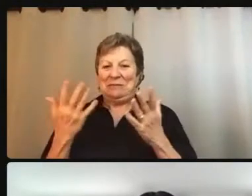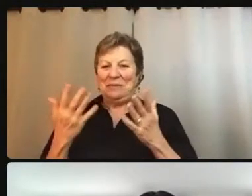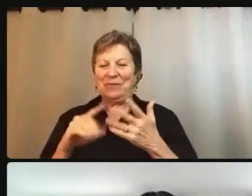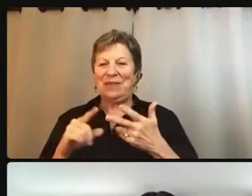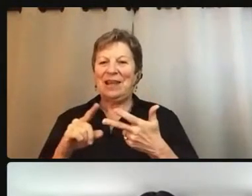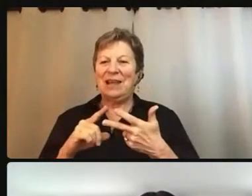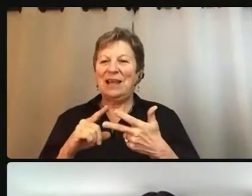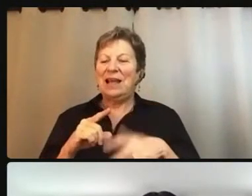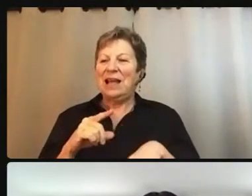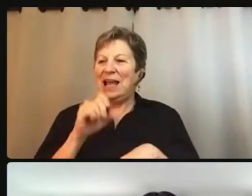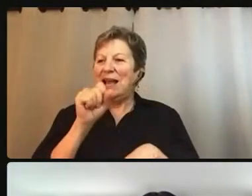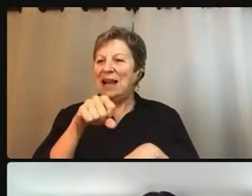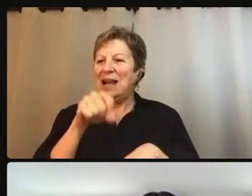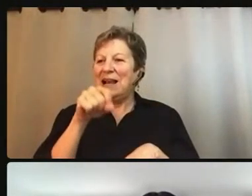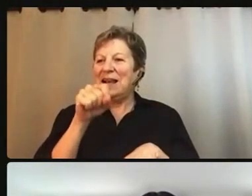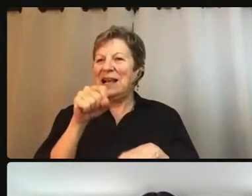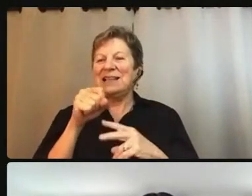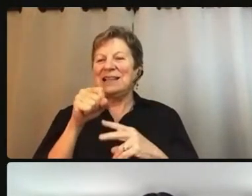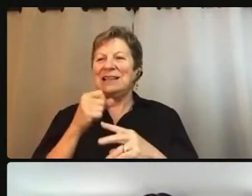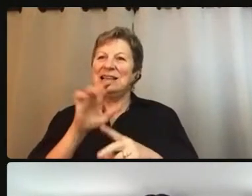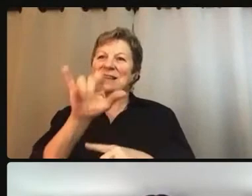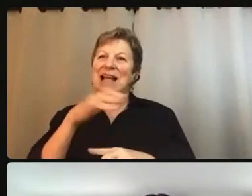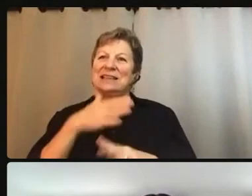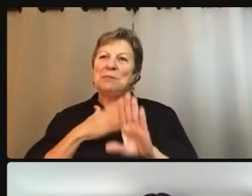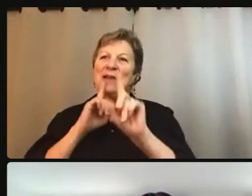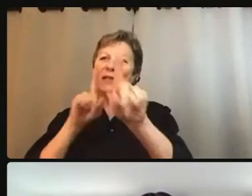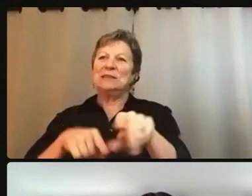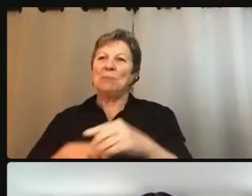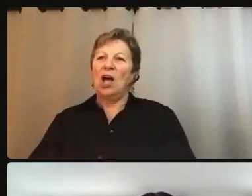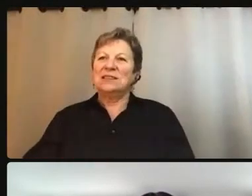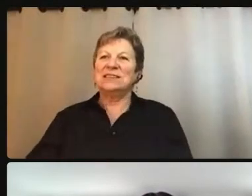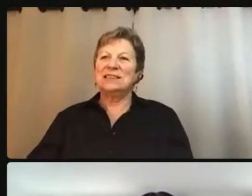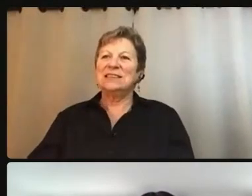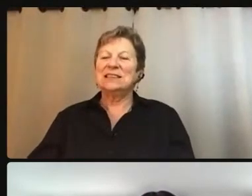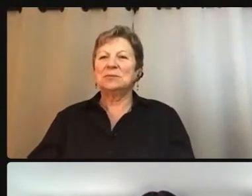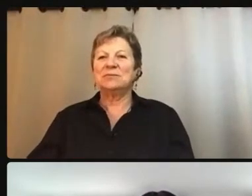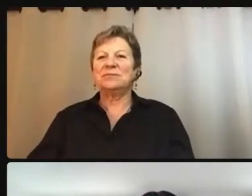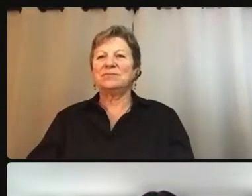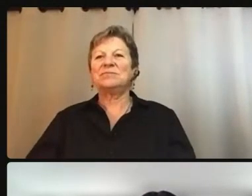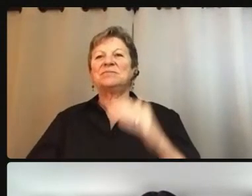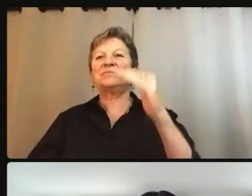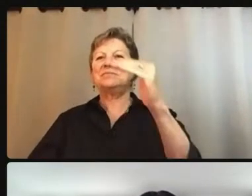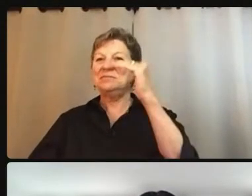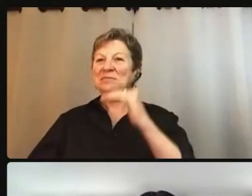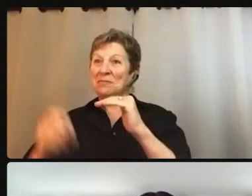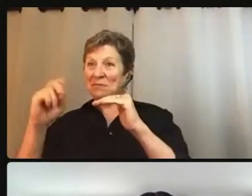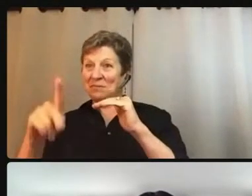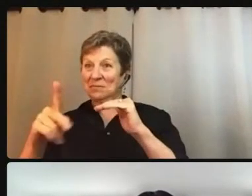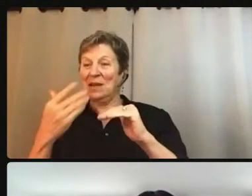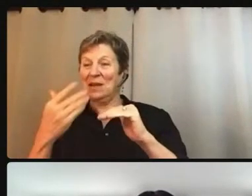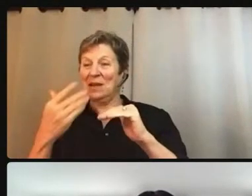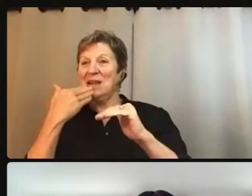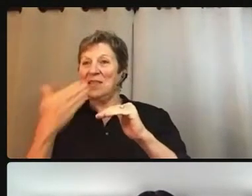AND I WISH I COULD SEE MY FACE